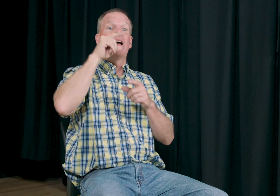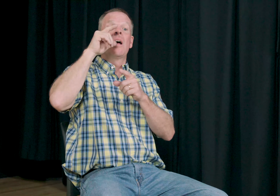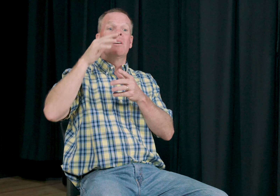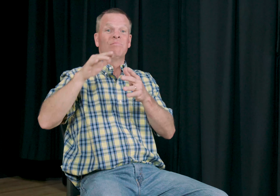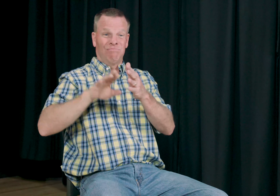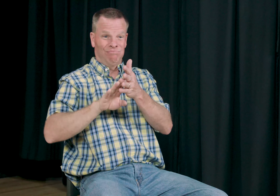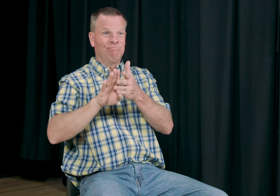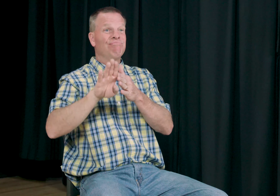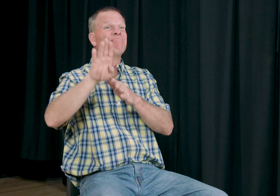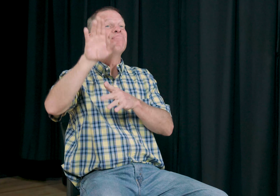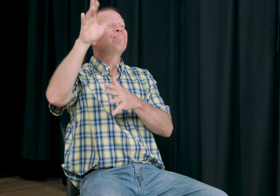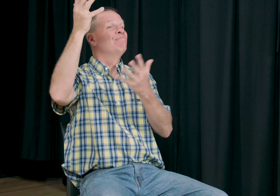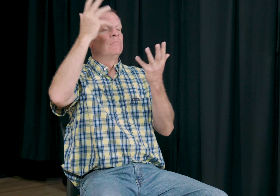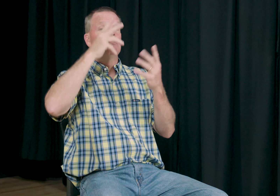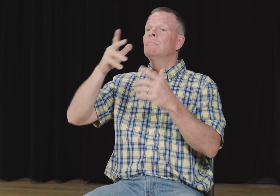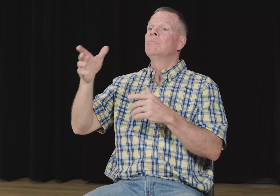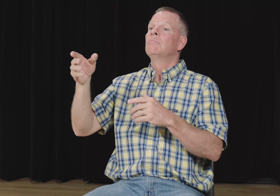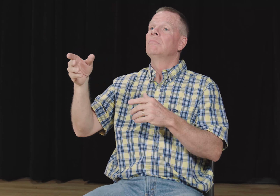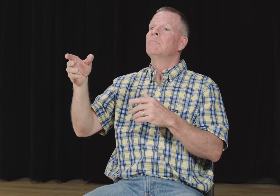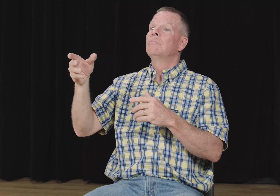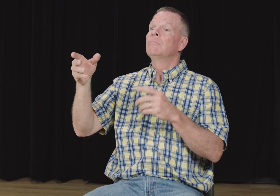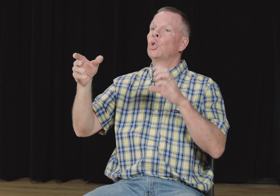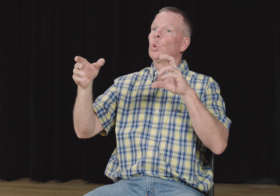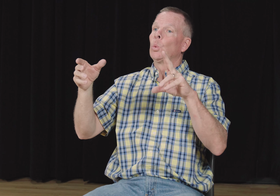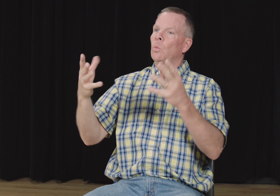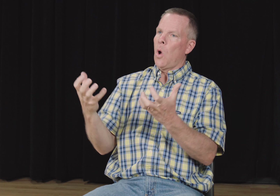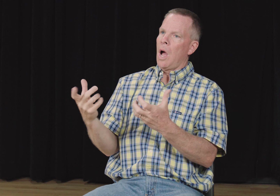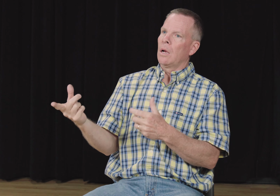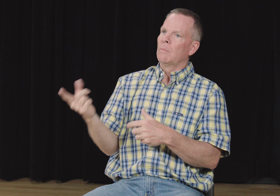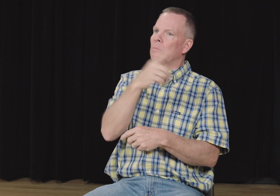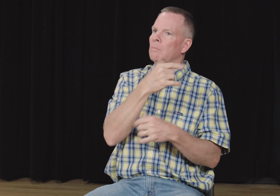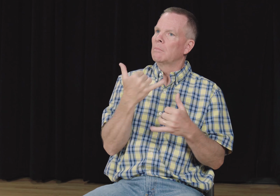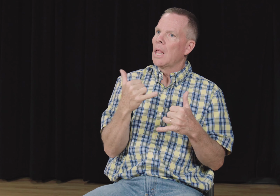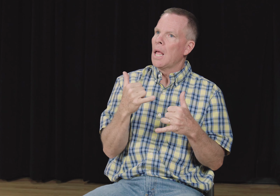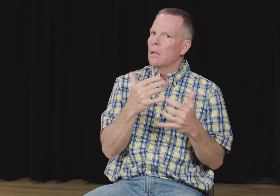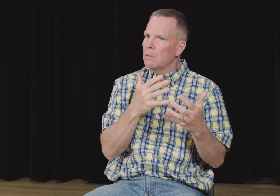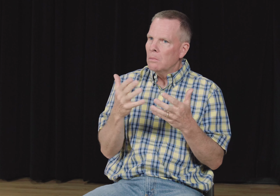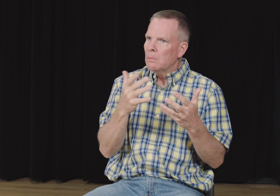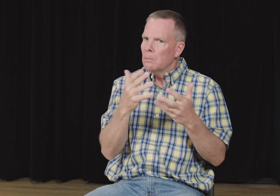He just got better and better and better. Even CU wanted him to go play for them.